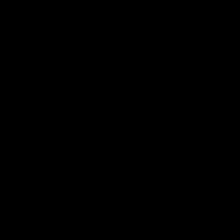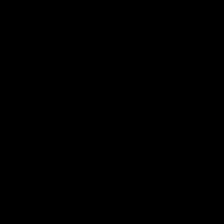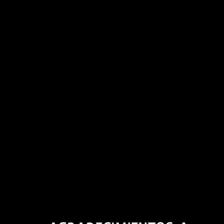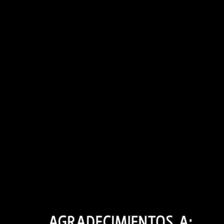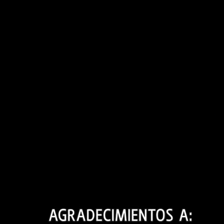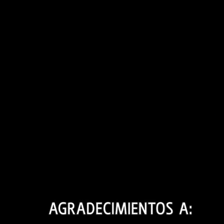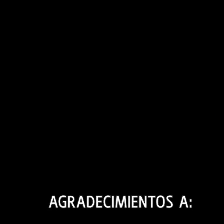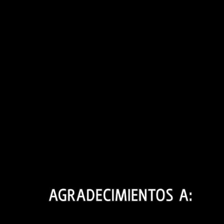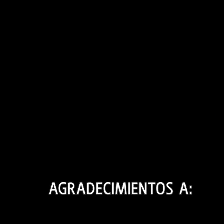The Foundation wishes to thank the following